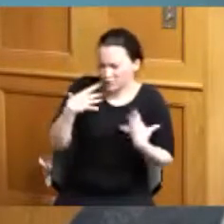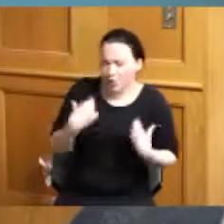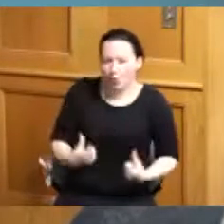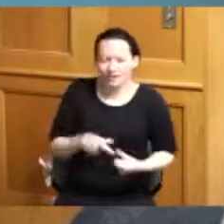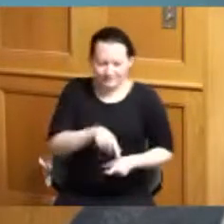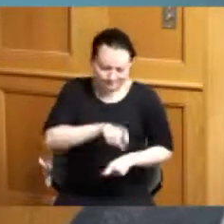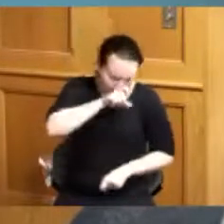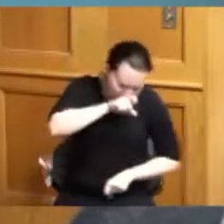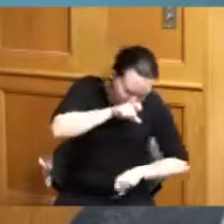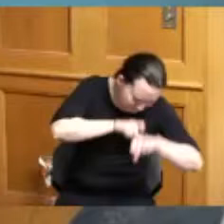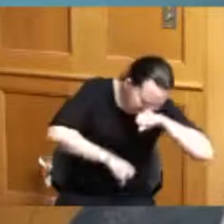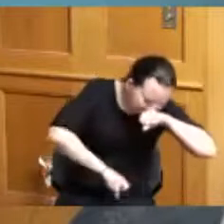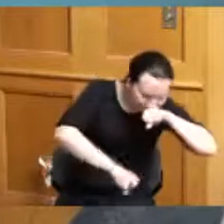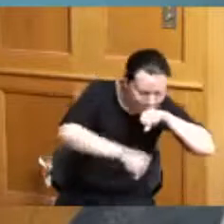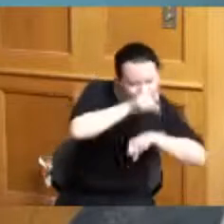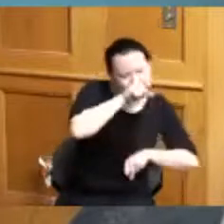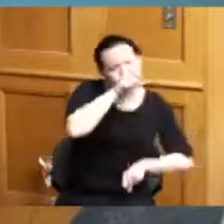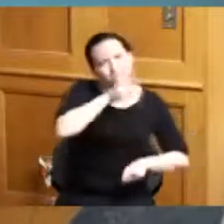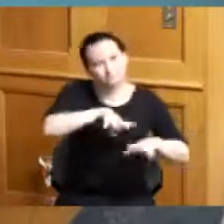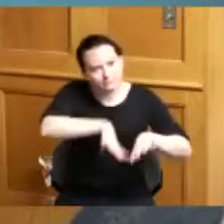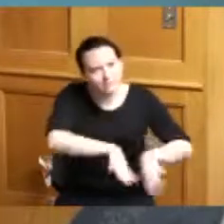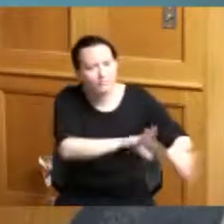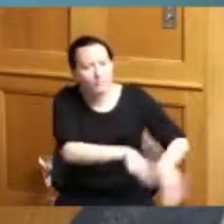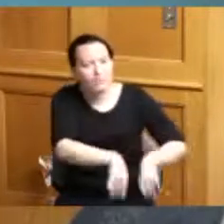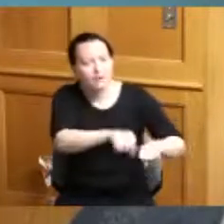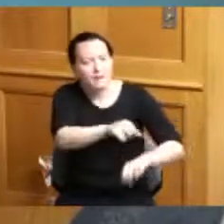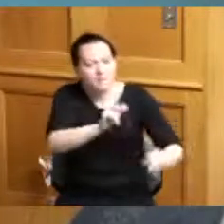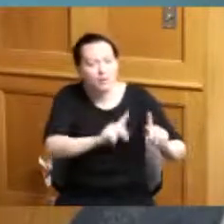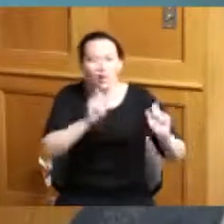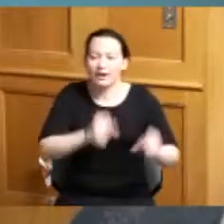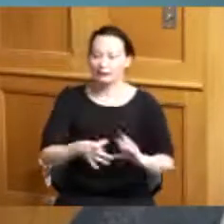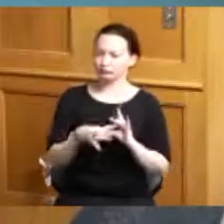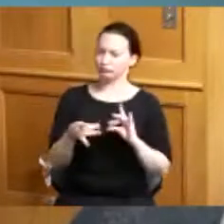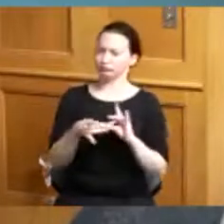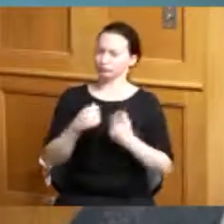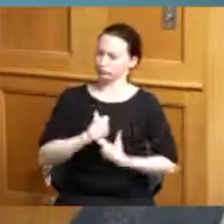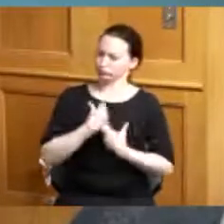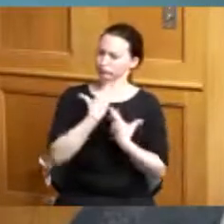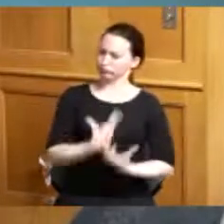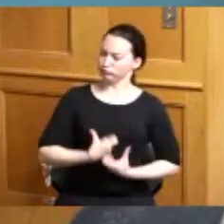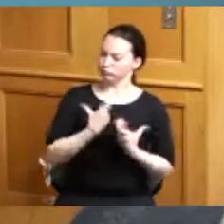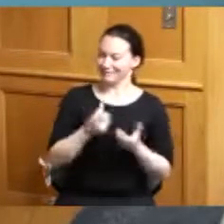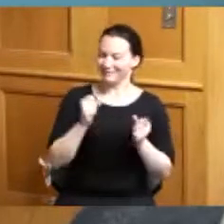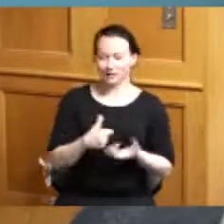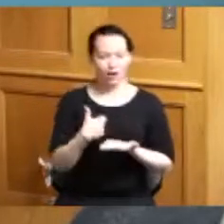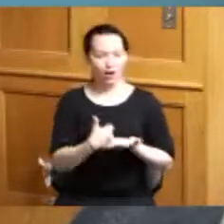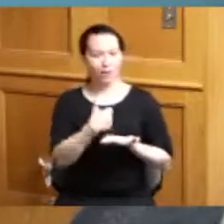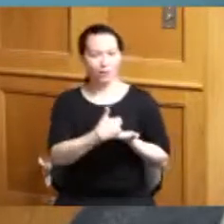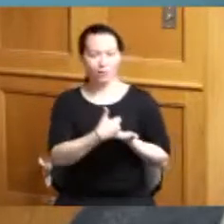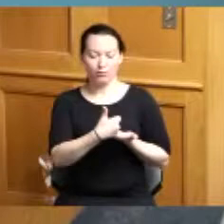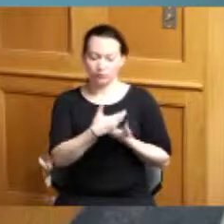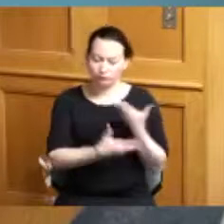and invaded where people can talk about it can get help and has been an expert leader